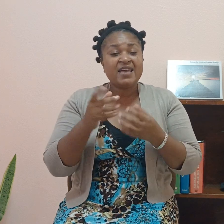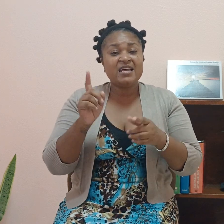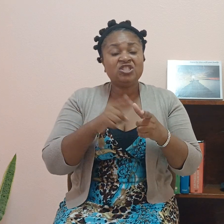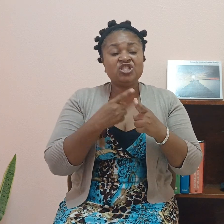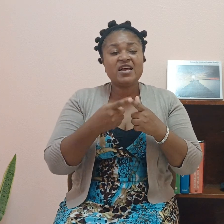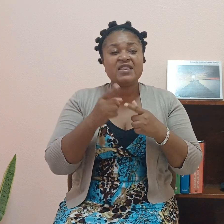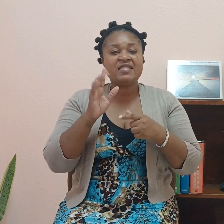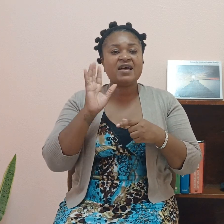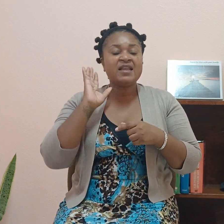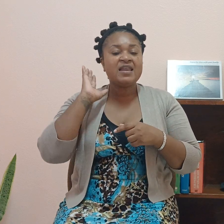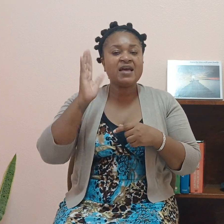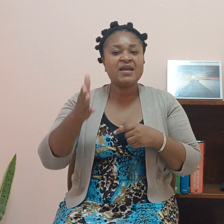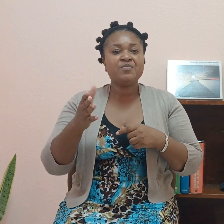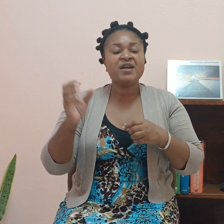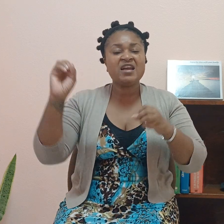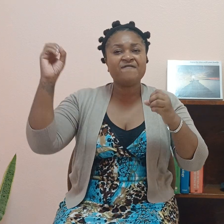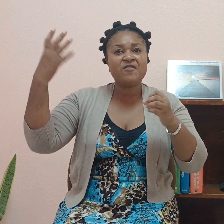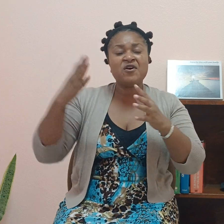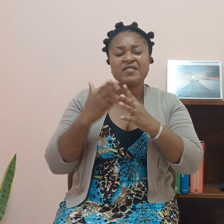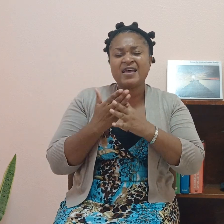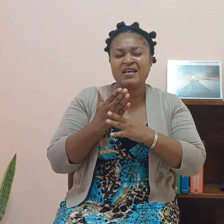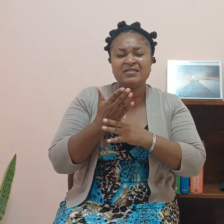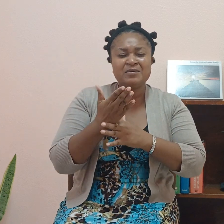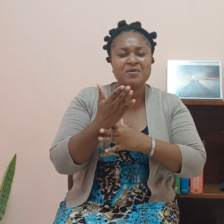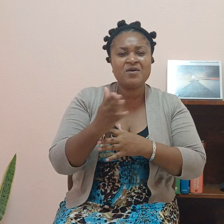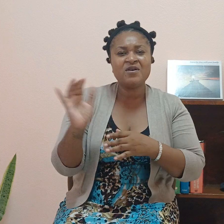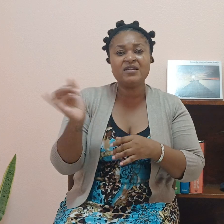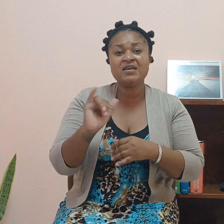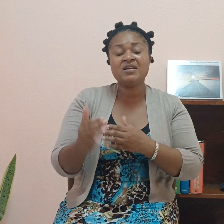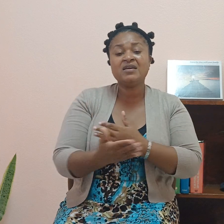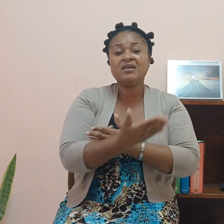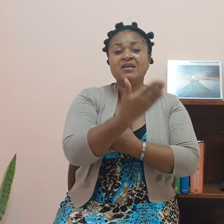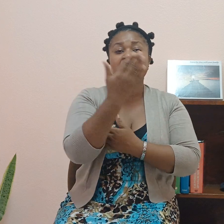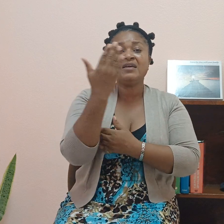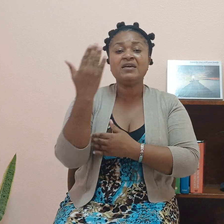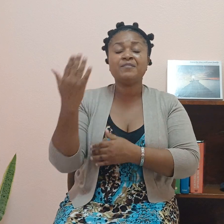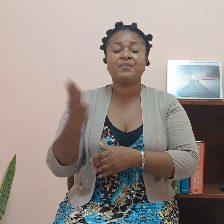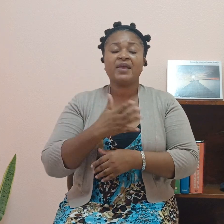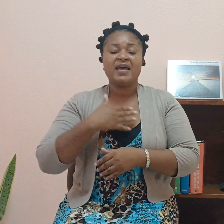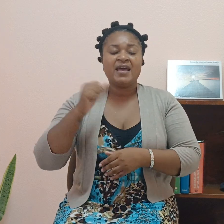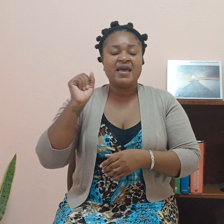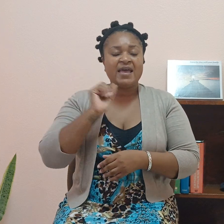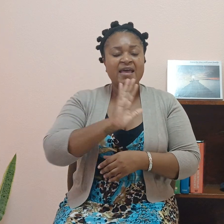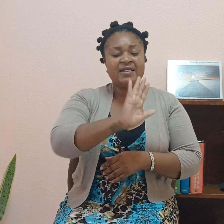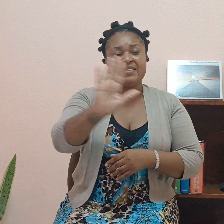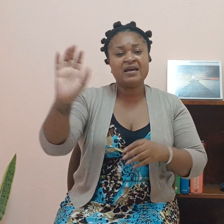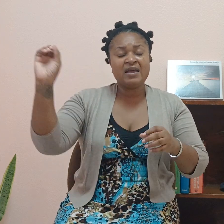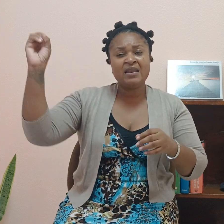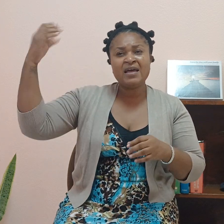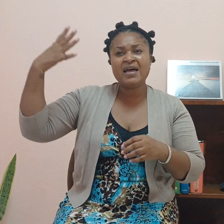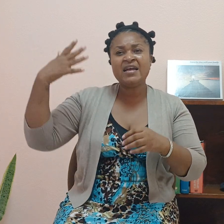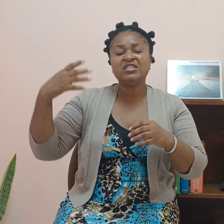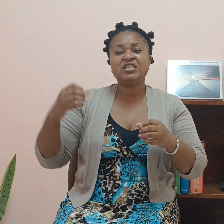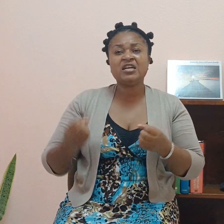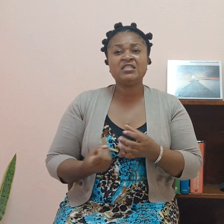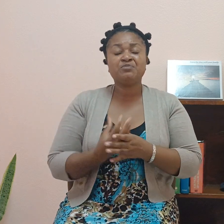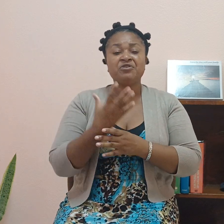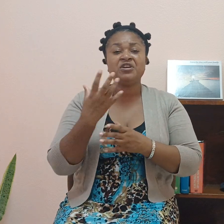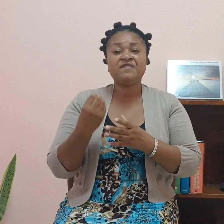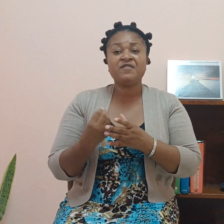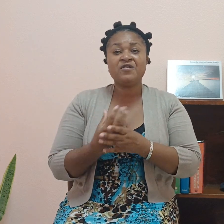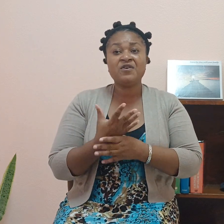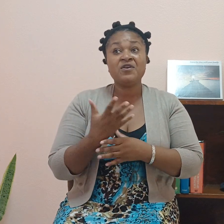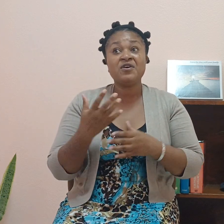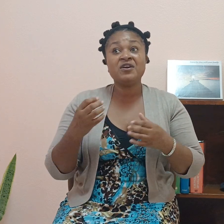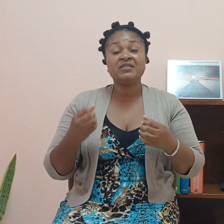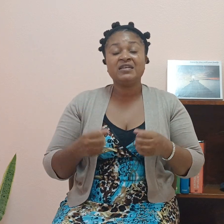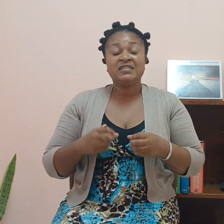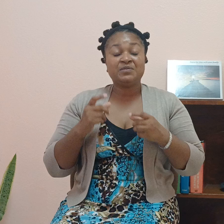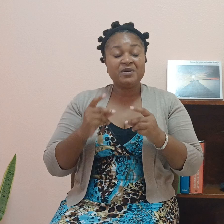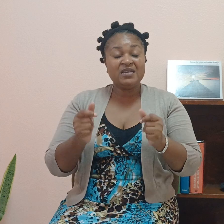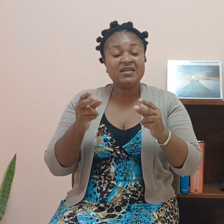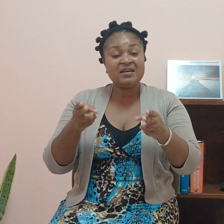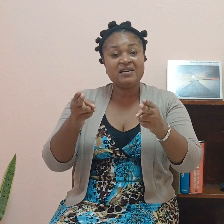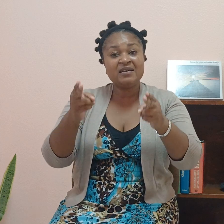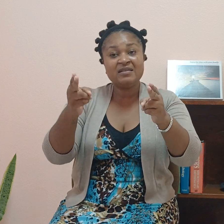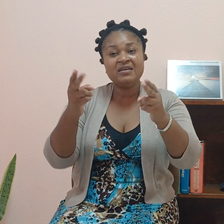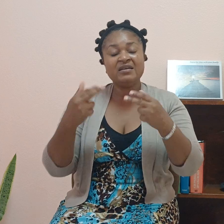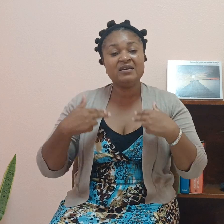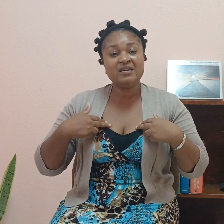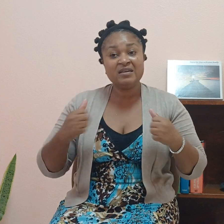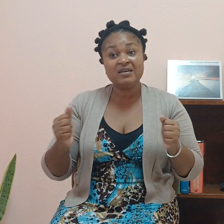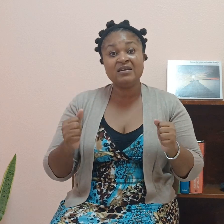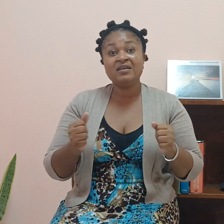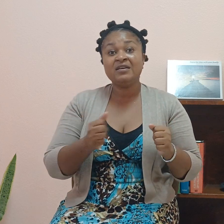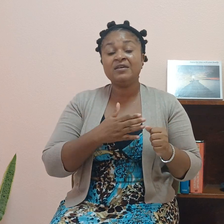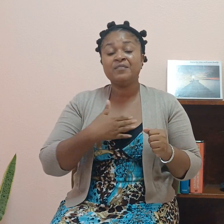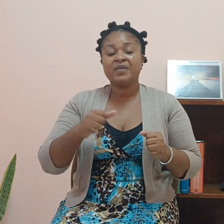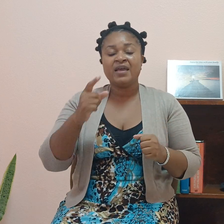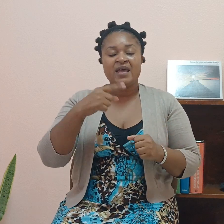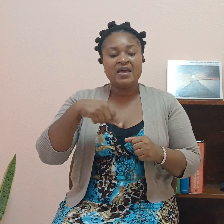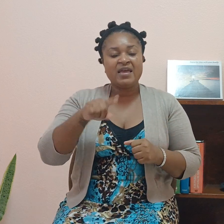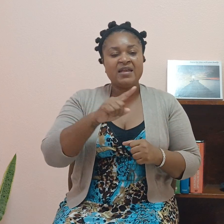Then shall thy light break forth as the morning, and thine health shall spring forth speedily: